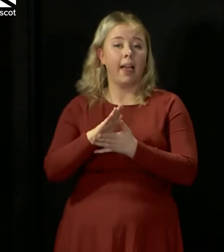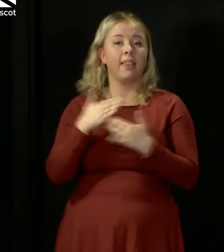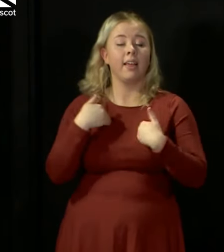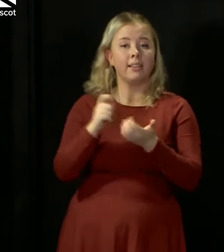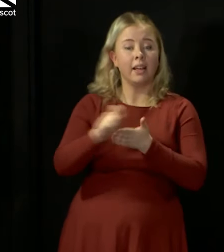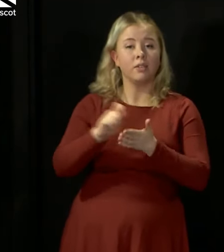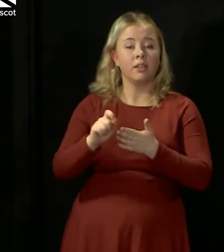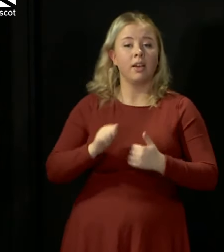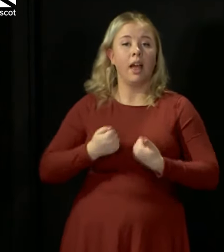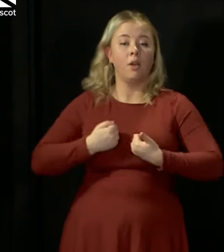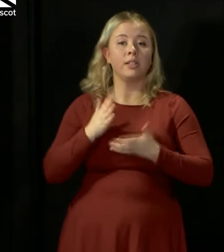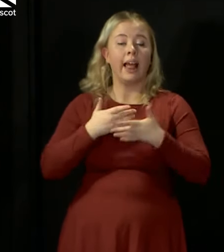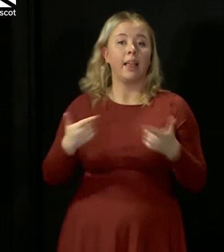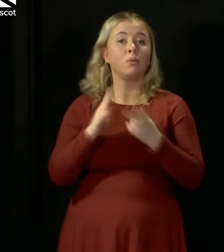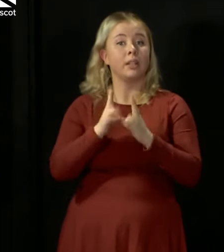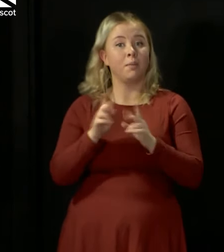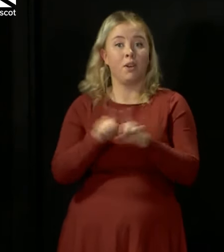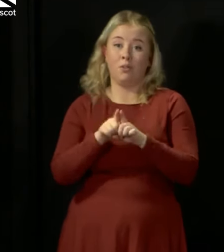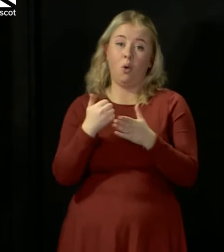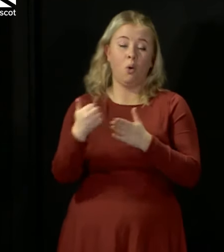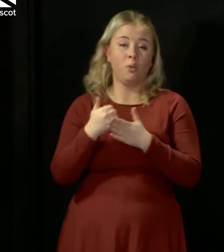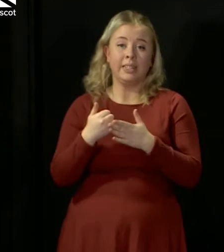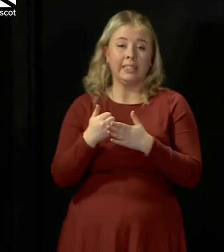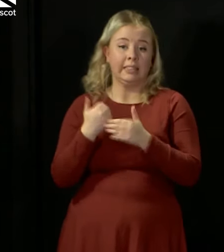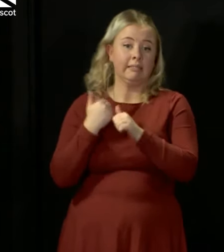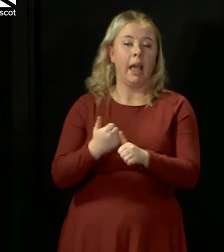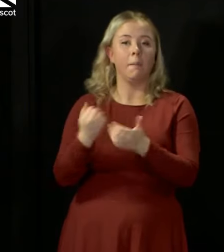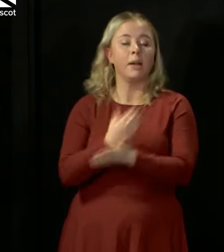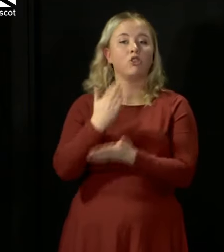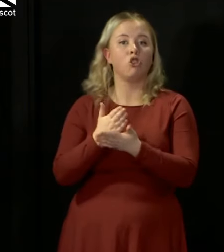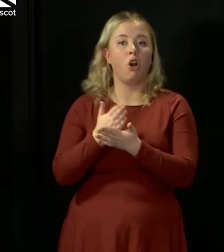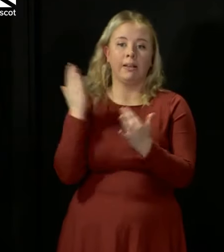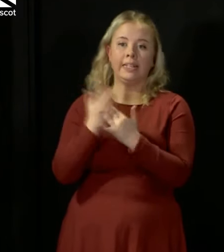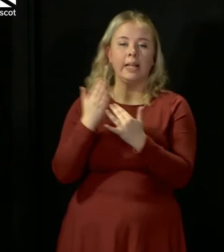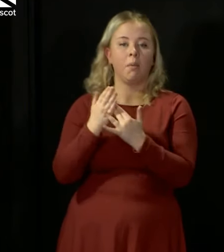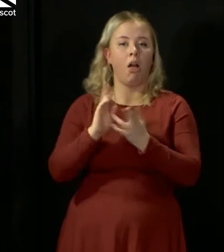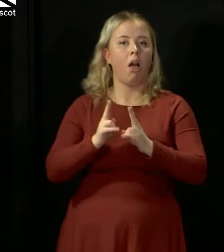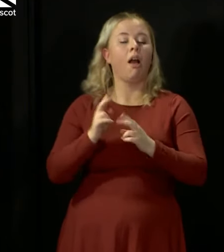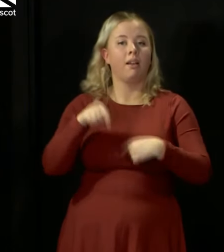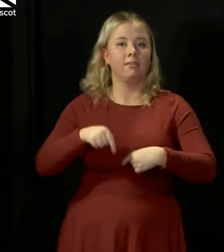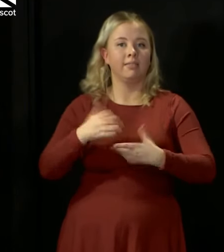our sign interpreter, as always, which helps us make sure that this briefing is accessible.